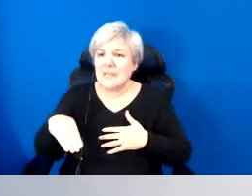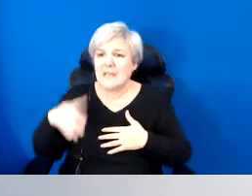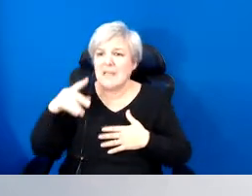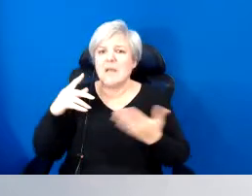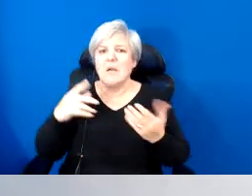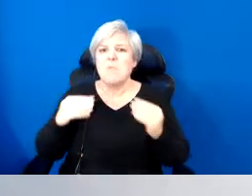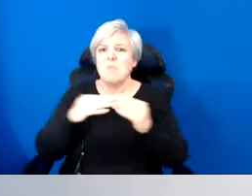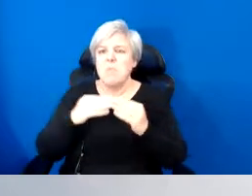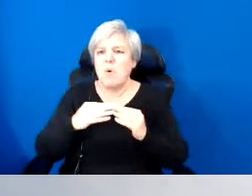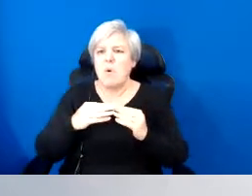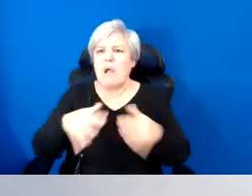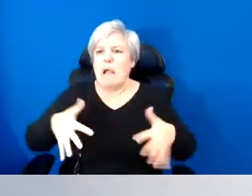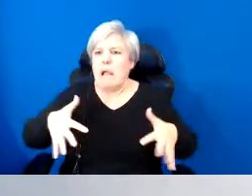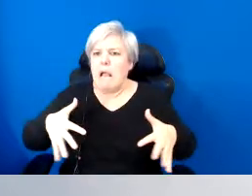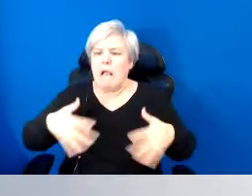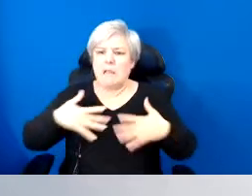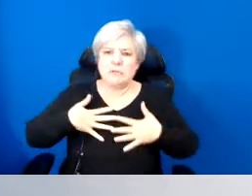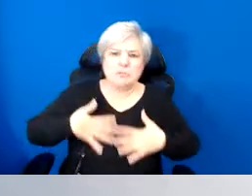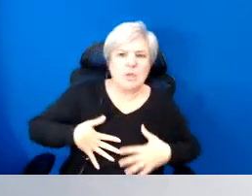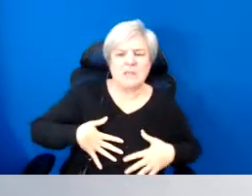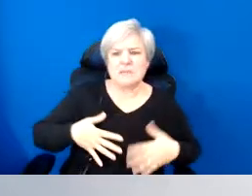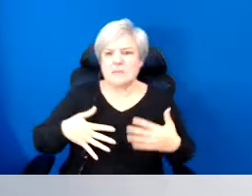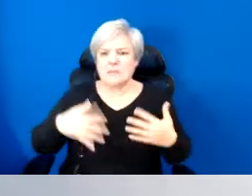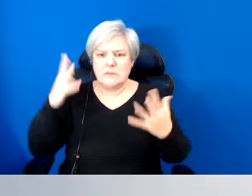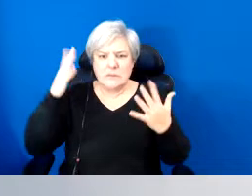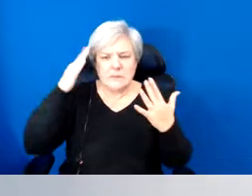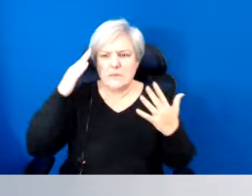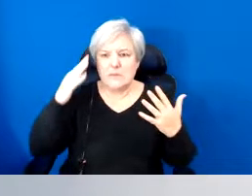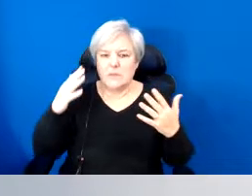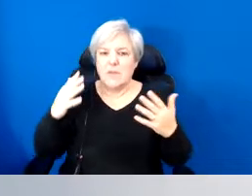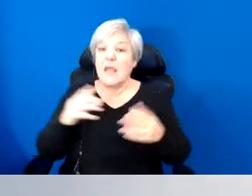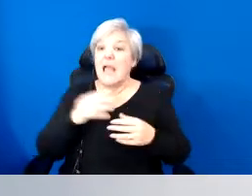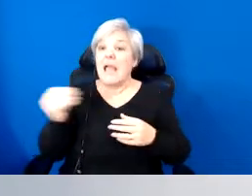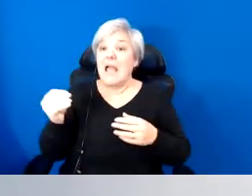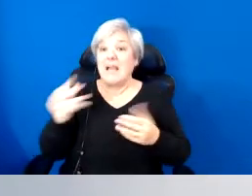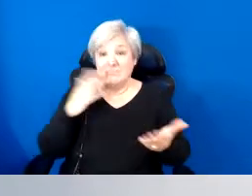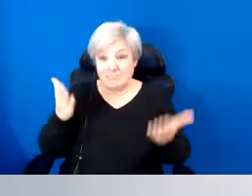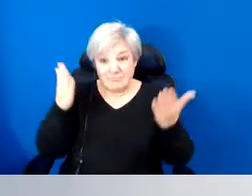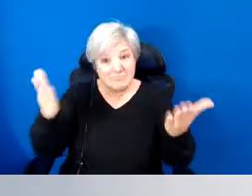of anxiety and depression in Americans. And they further recommend that anyone